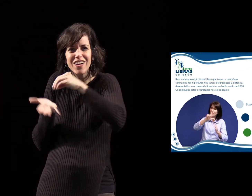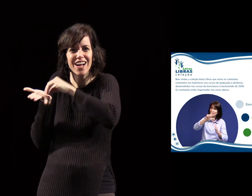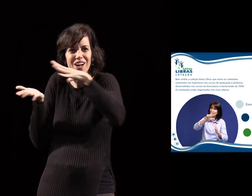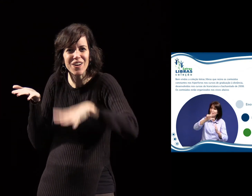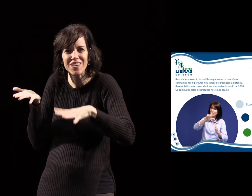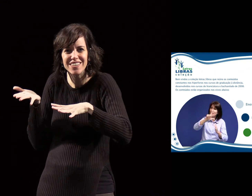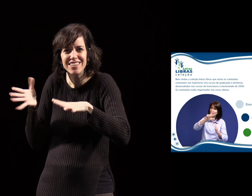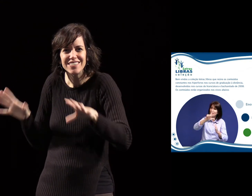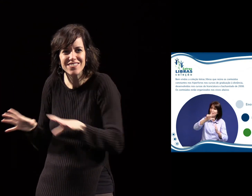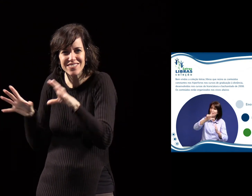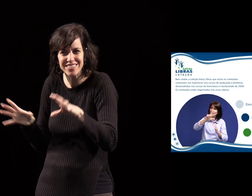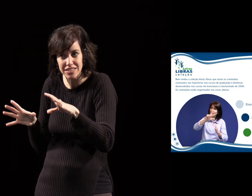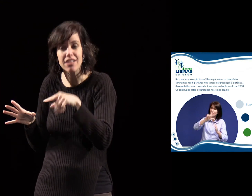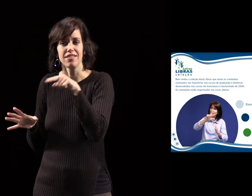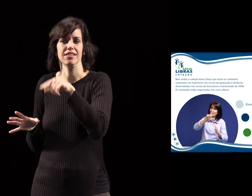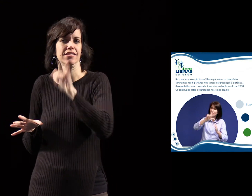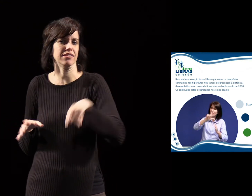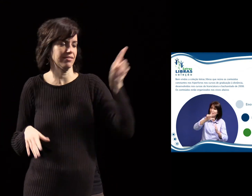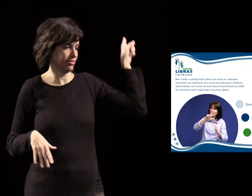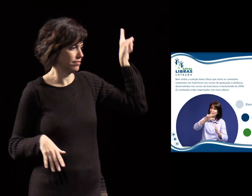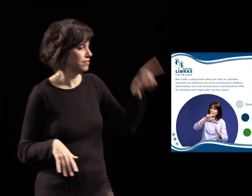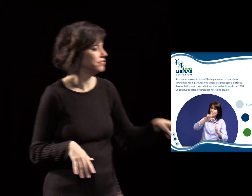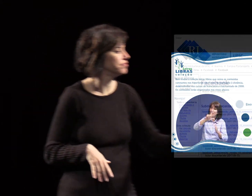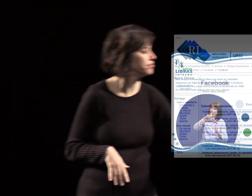Well, this is that program that I collected them from.